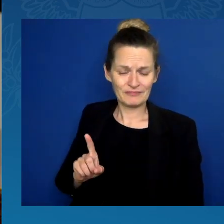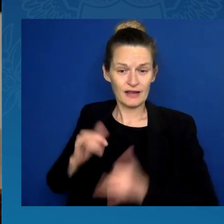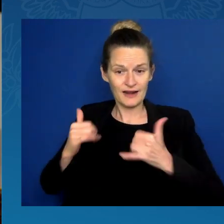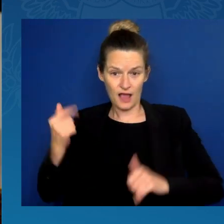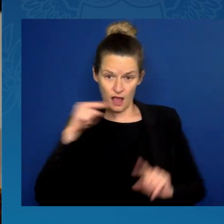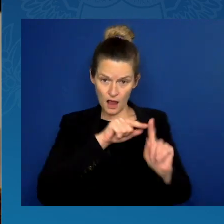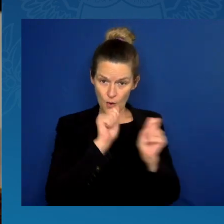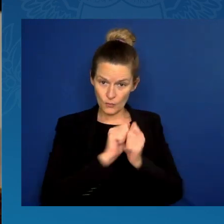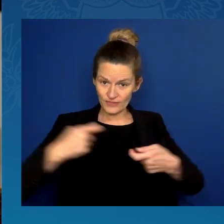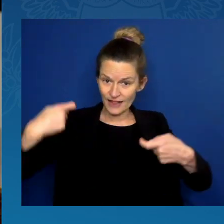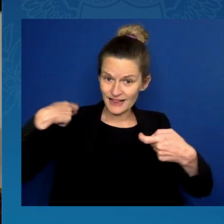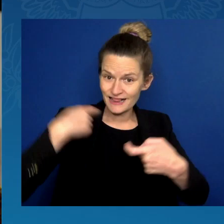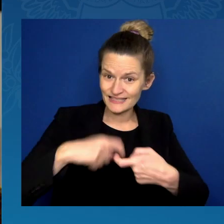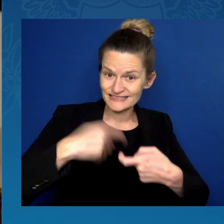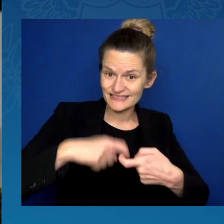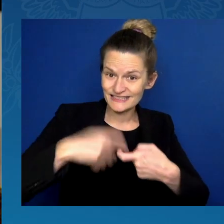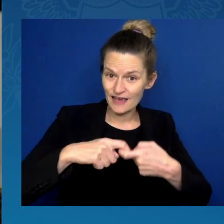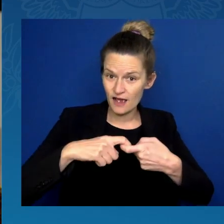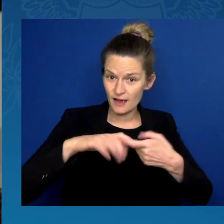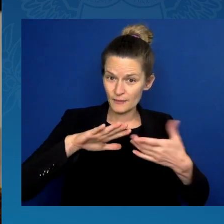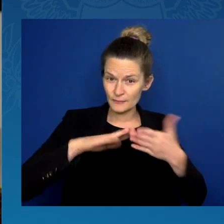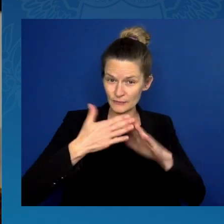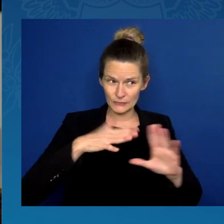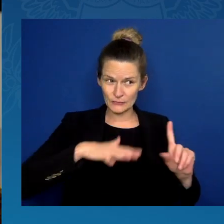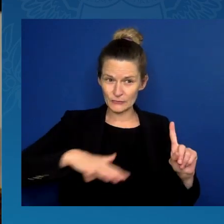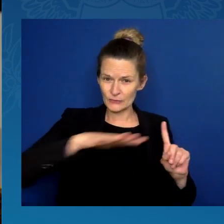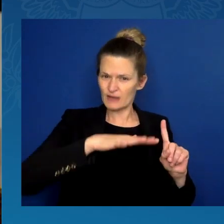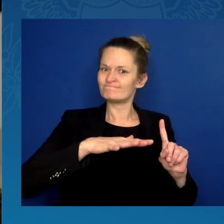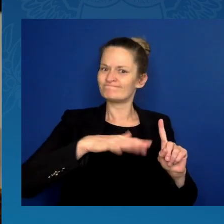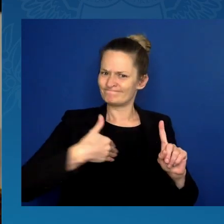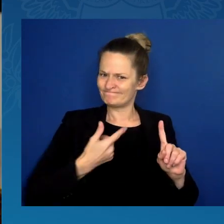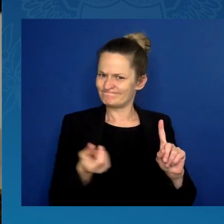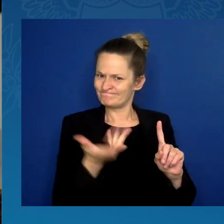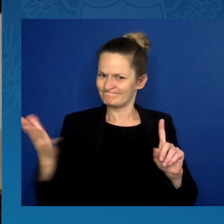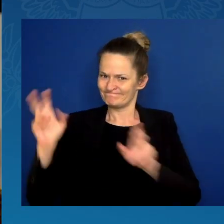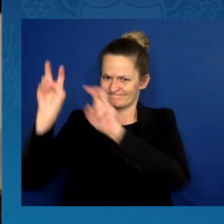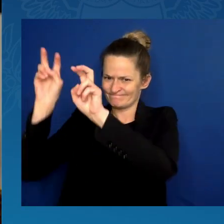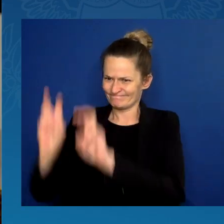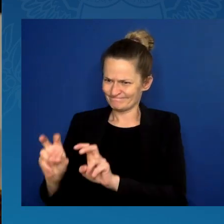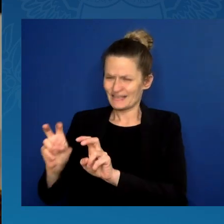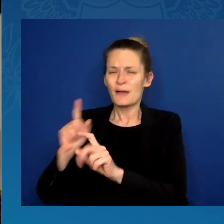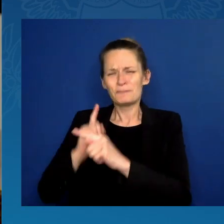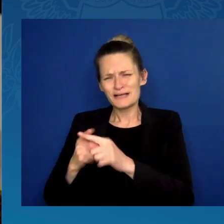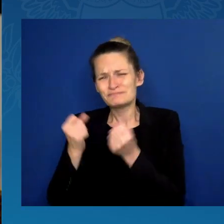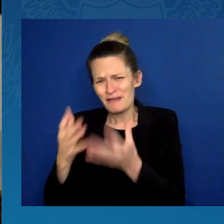that are present for other women as well, but particular issues that include where there may be a language barrier.